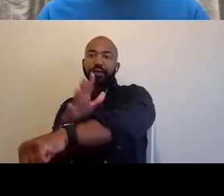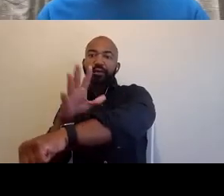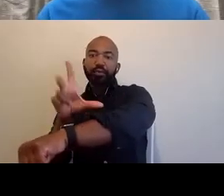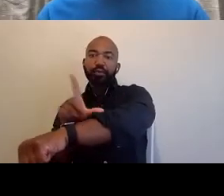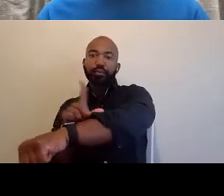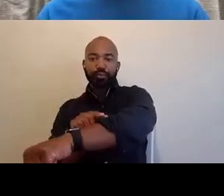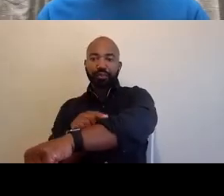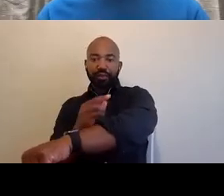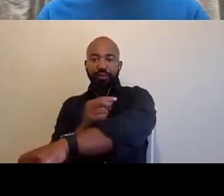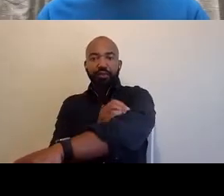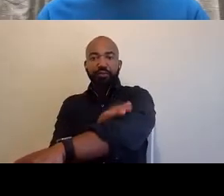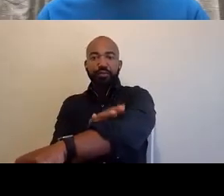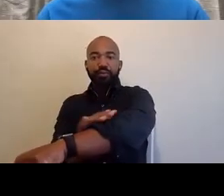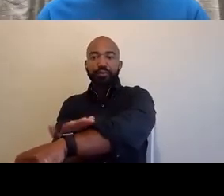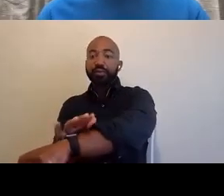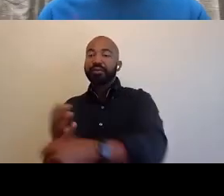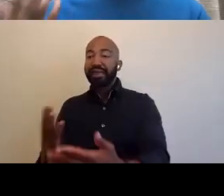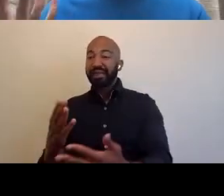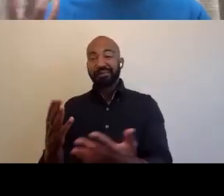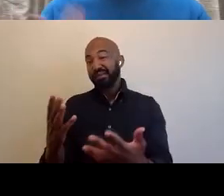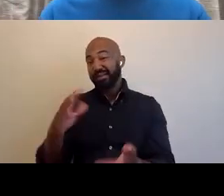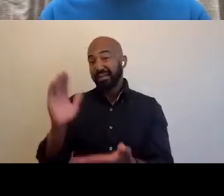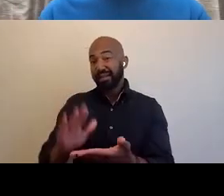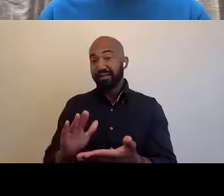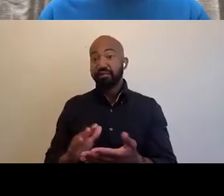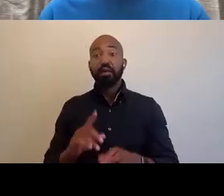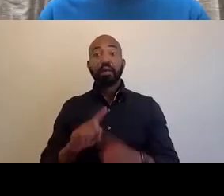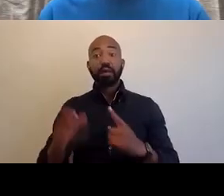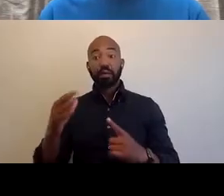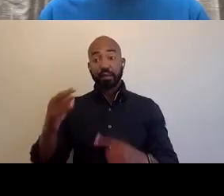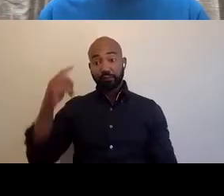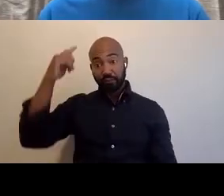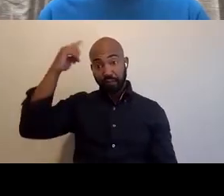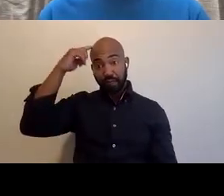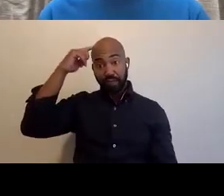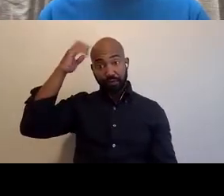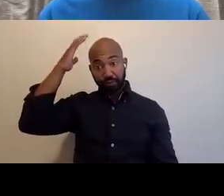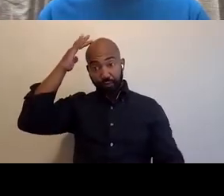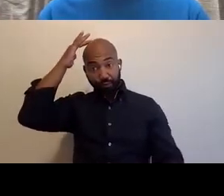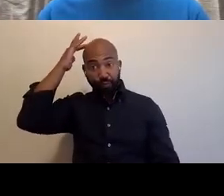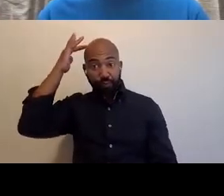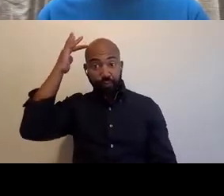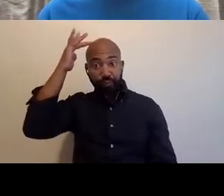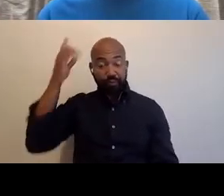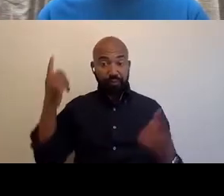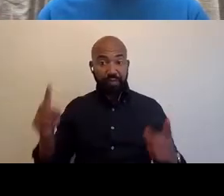There is no anticipated regrowth of any lost hair though on the head, and so just to be aware of that as well.